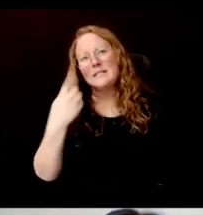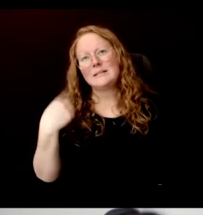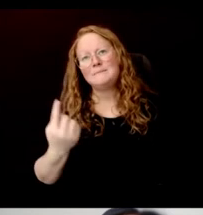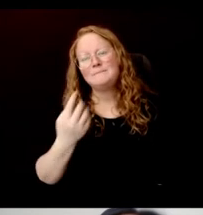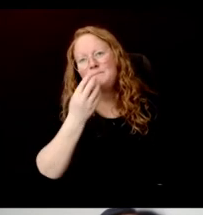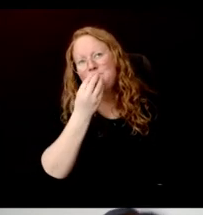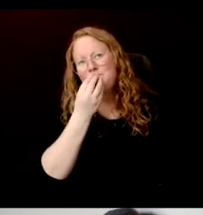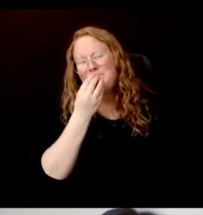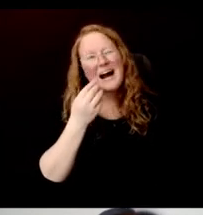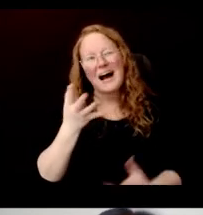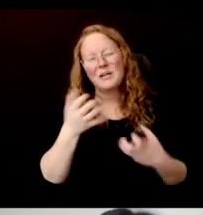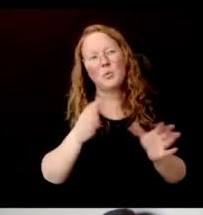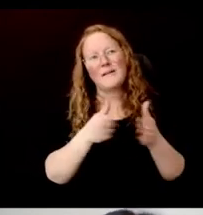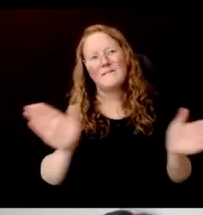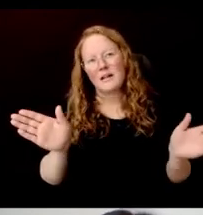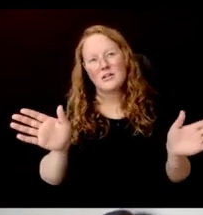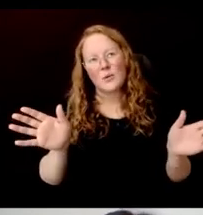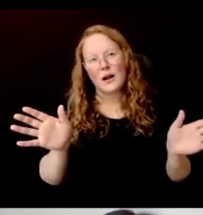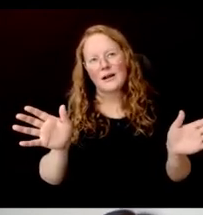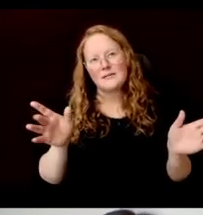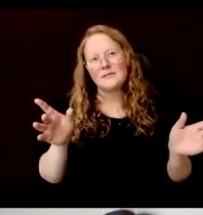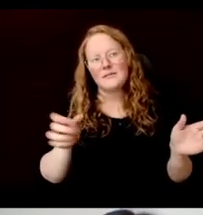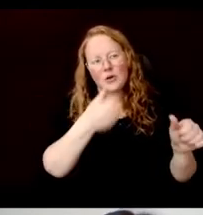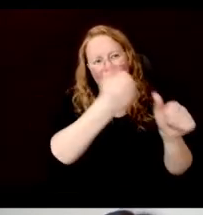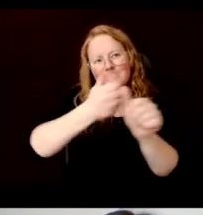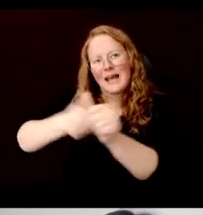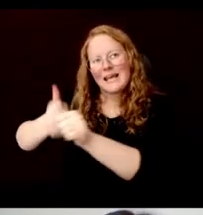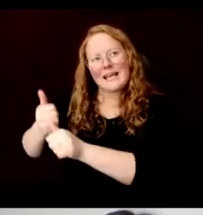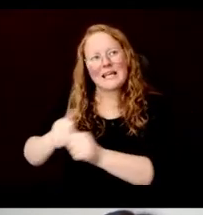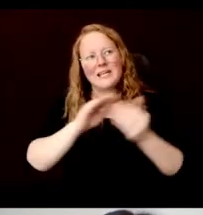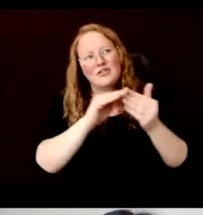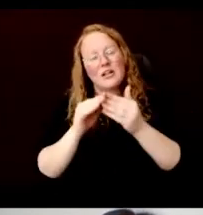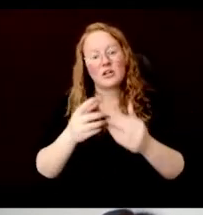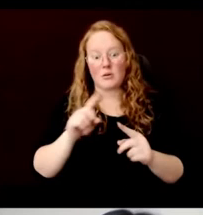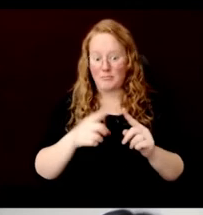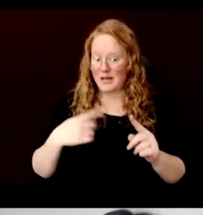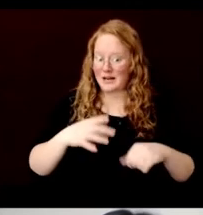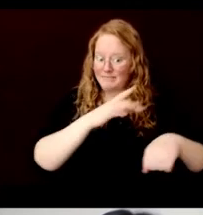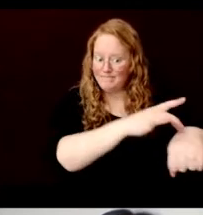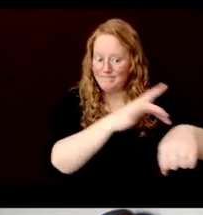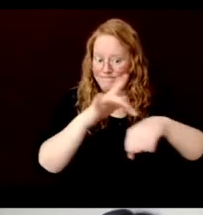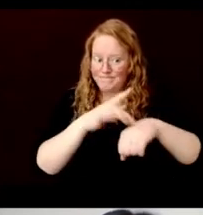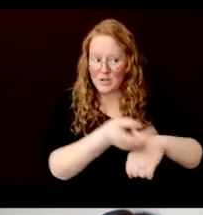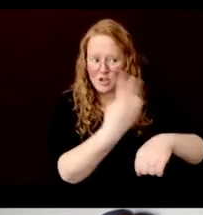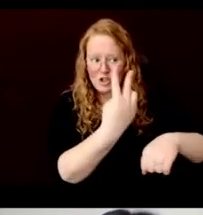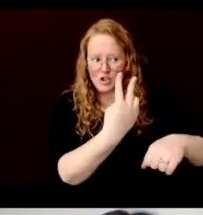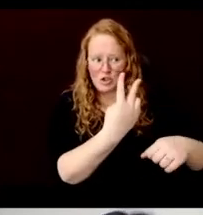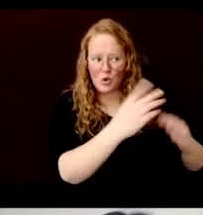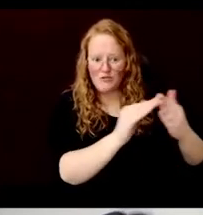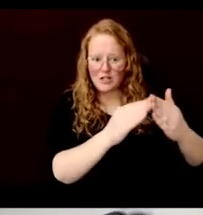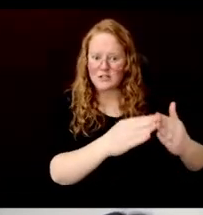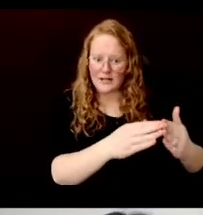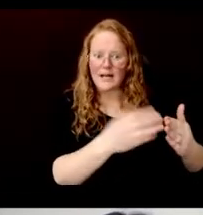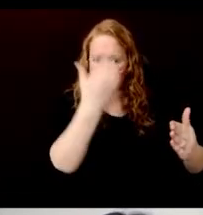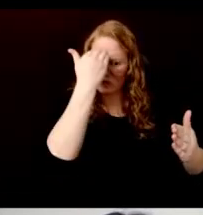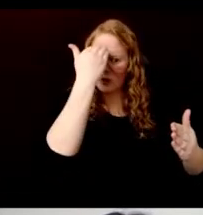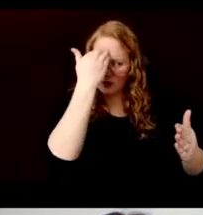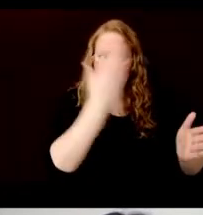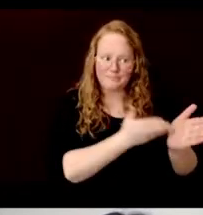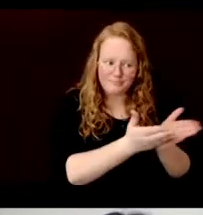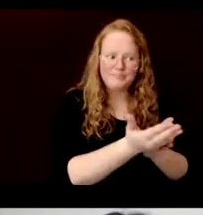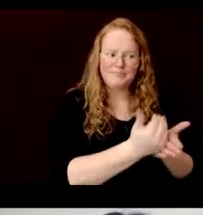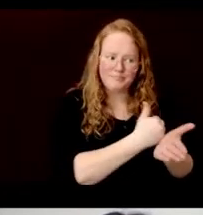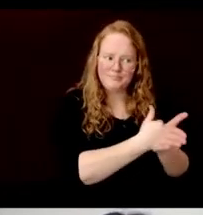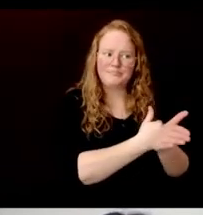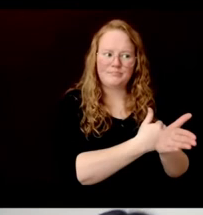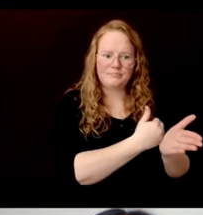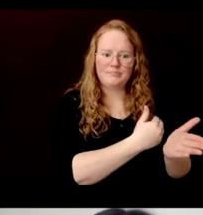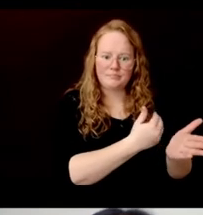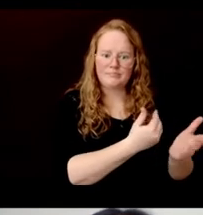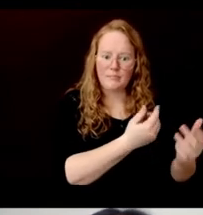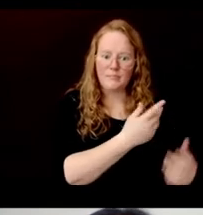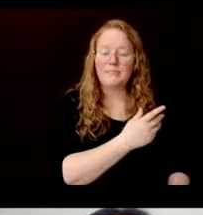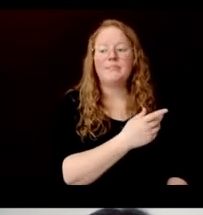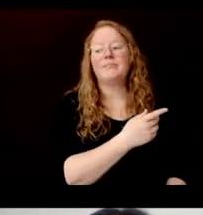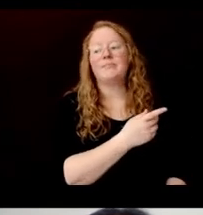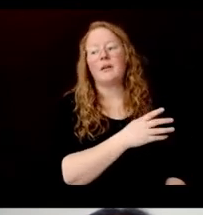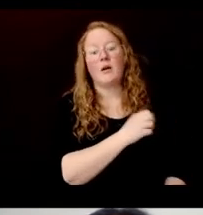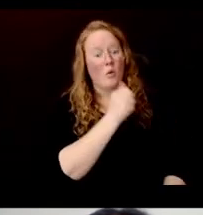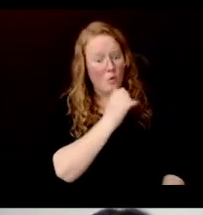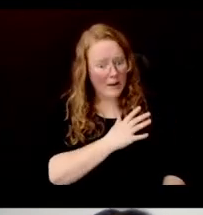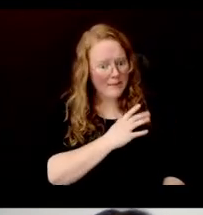I don't want to generalize village by village, but for the two villages that I have really solid and intimate knowledge about, the women are important in the sheet formation.